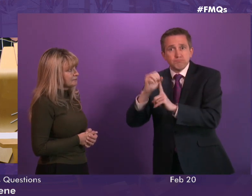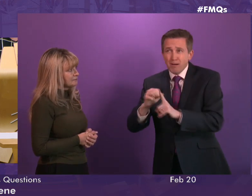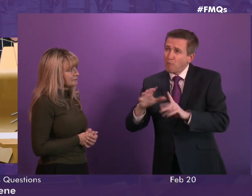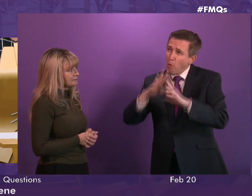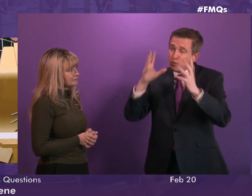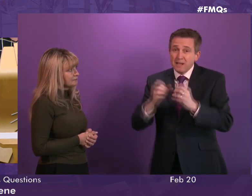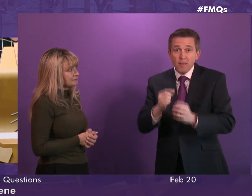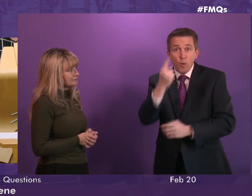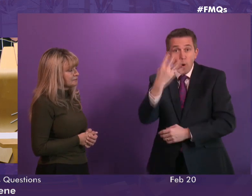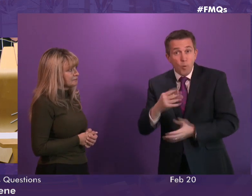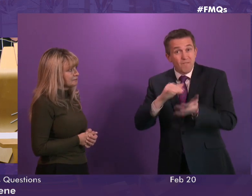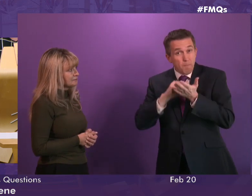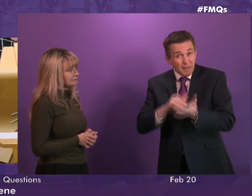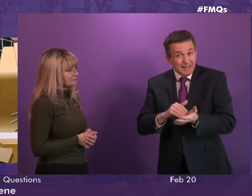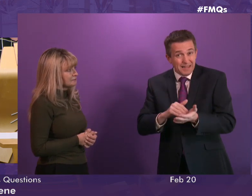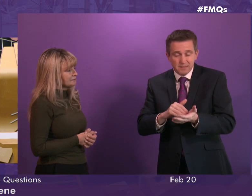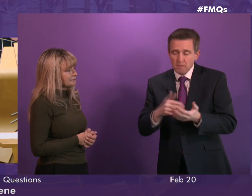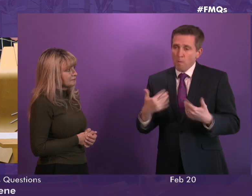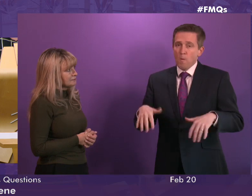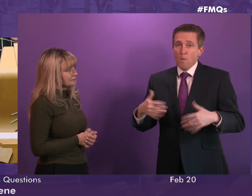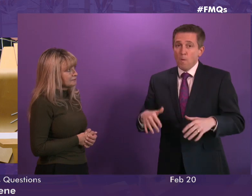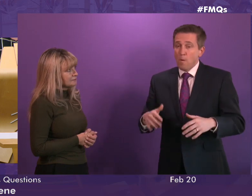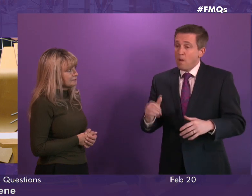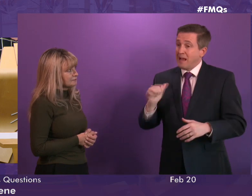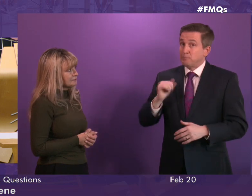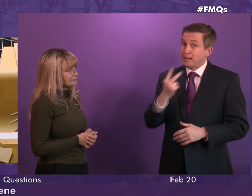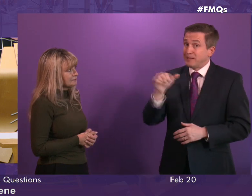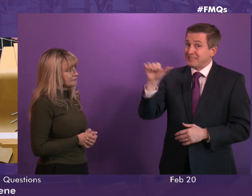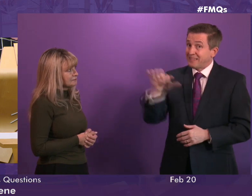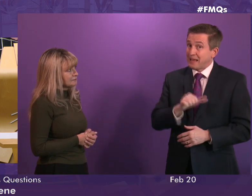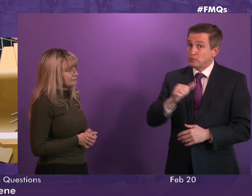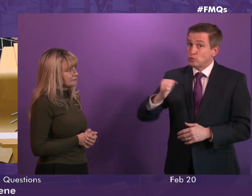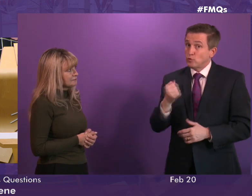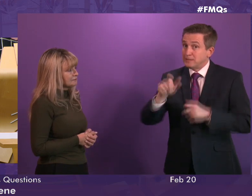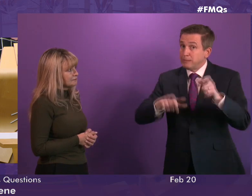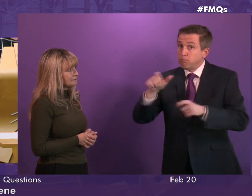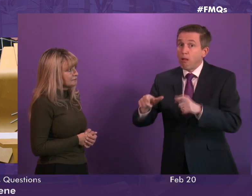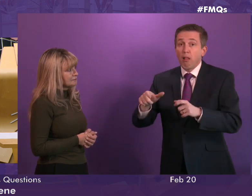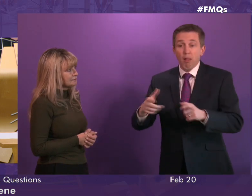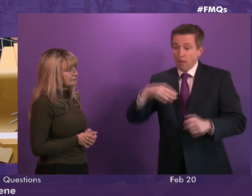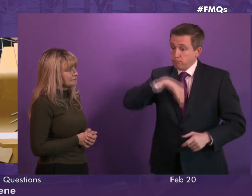it is estimated that up to 26,000 Scots are living with the condition but have not been